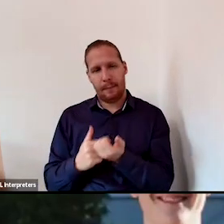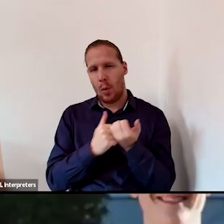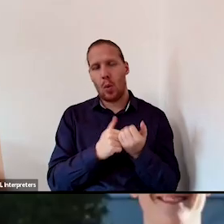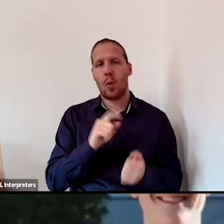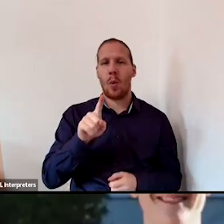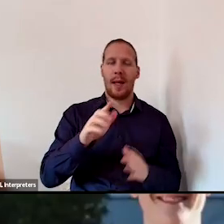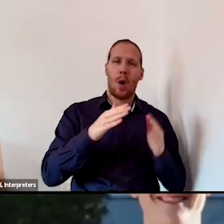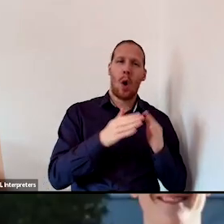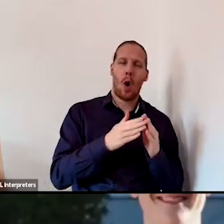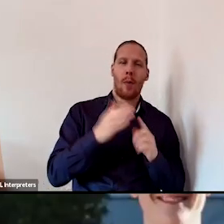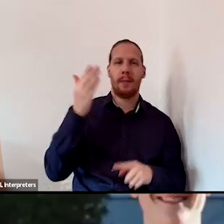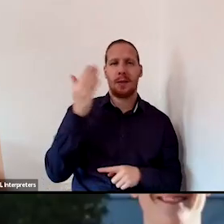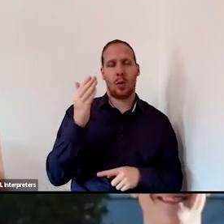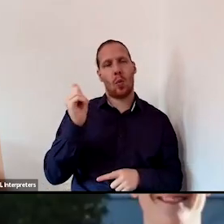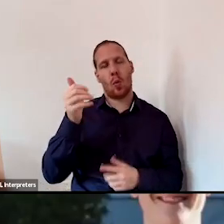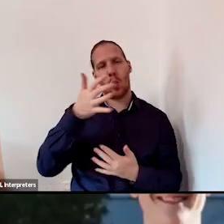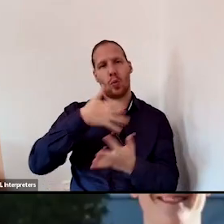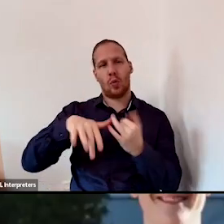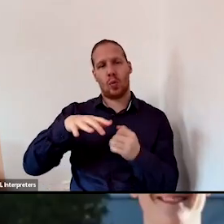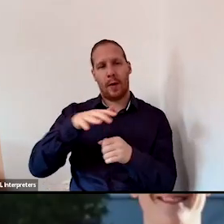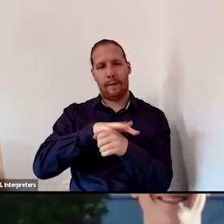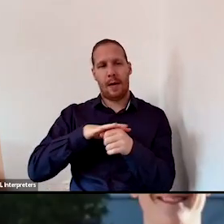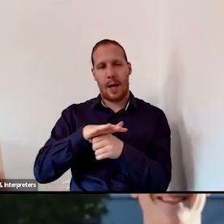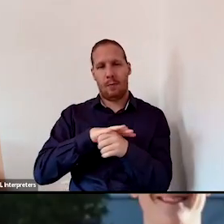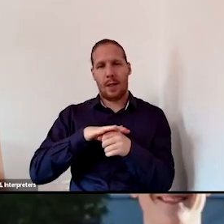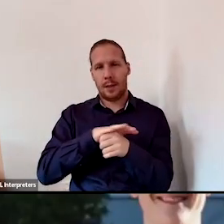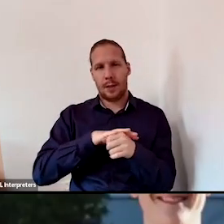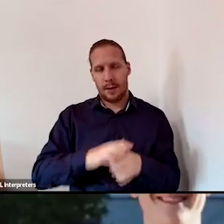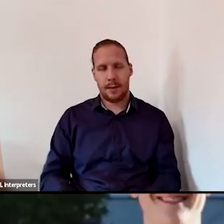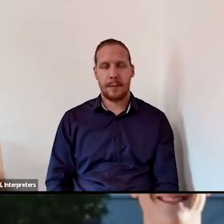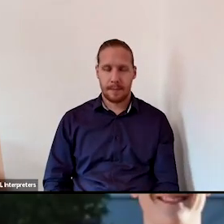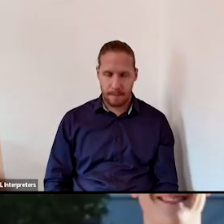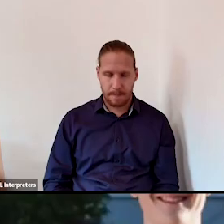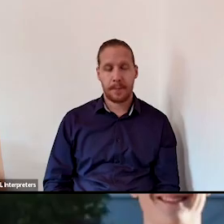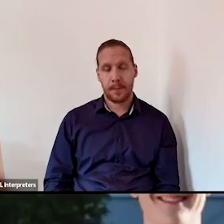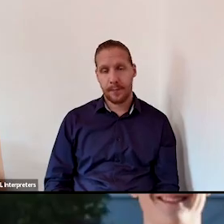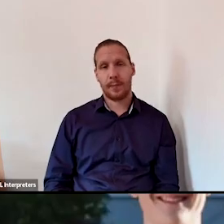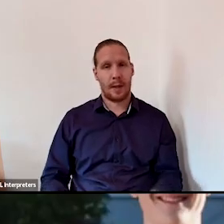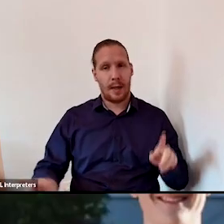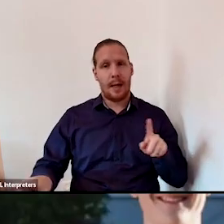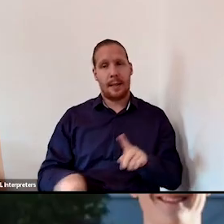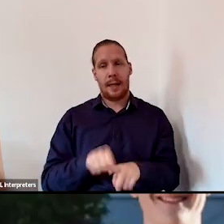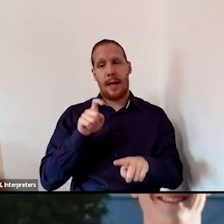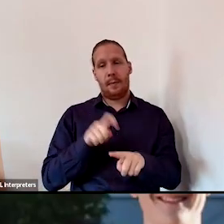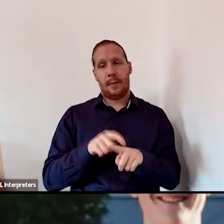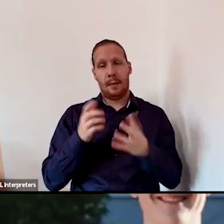For many at this stage has become increasingly important. At the same time, they're becoming more aware of what supports are available